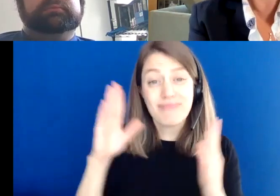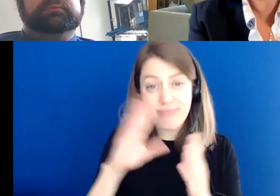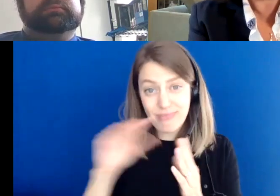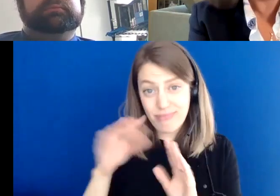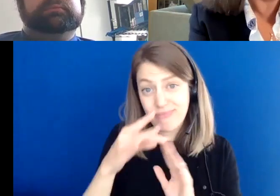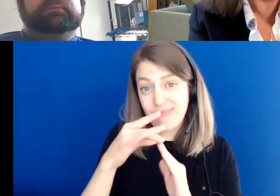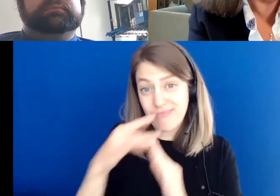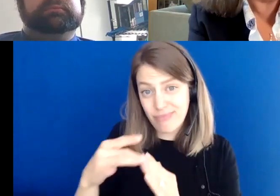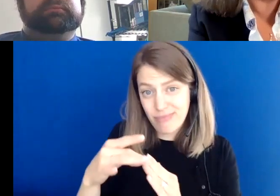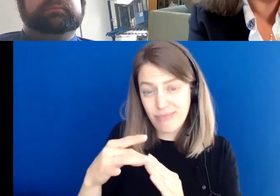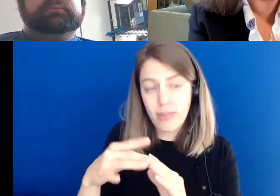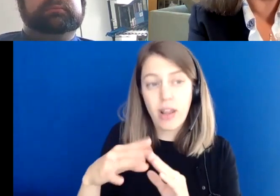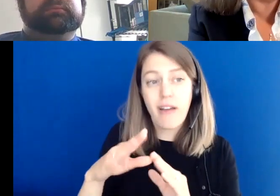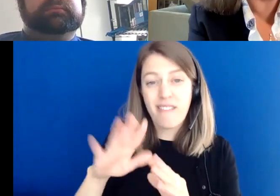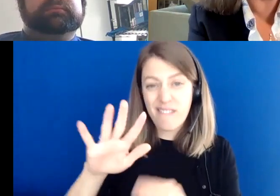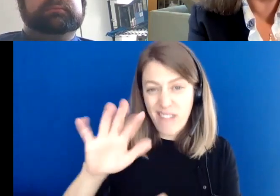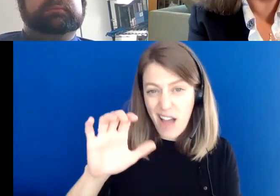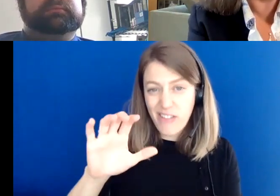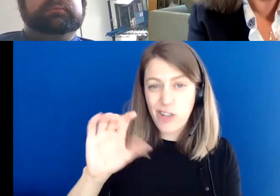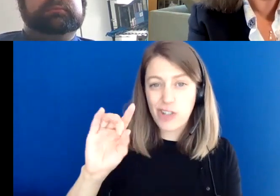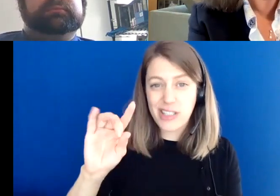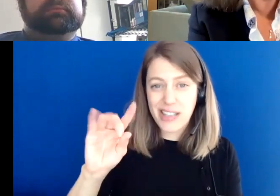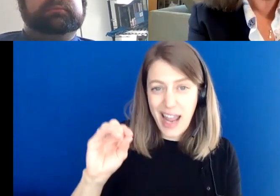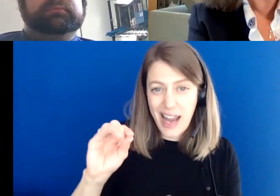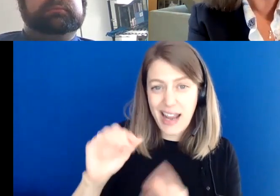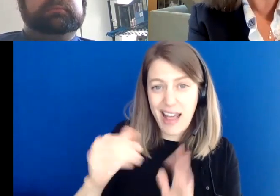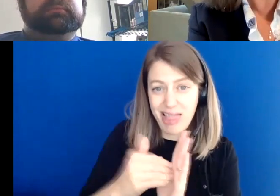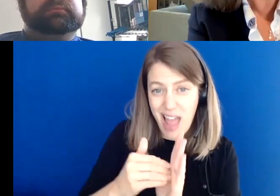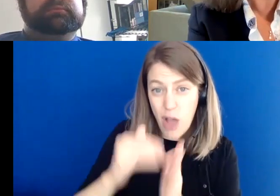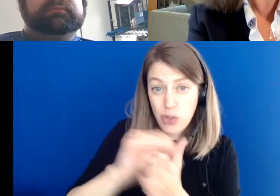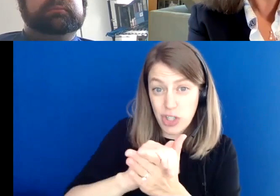$580,000 will be willing to fight."